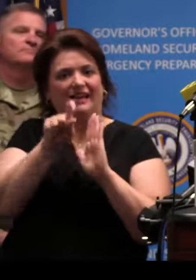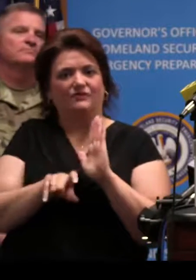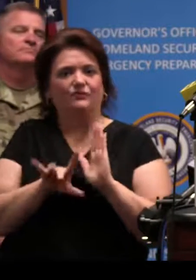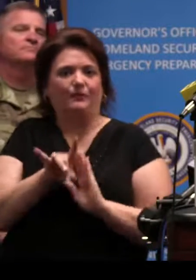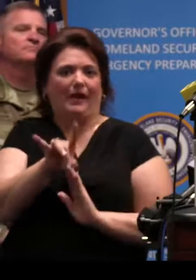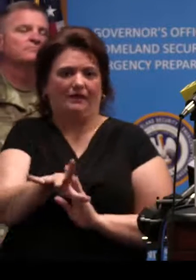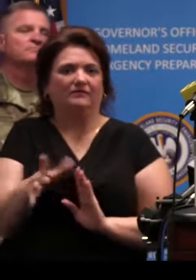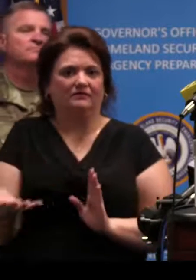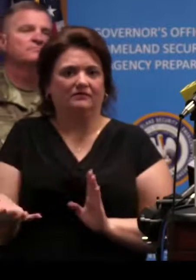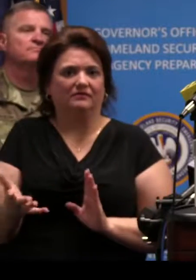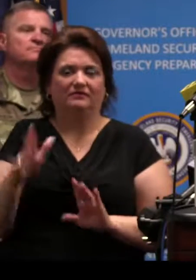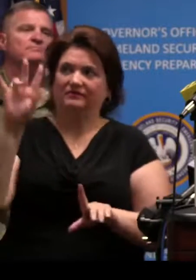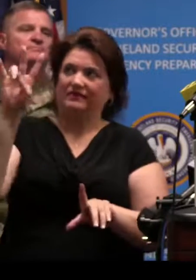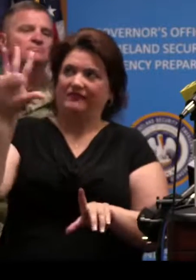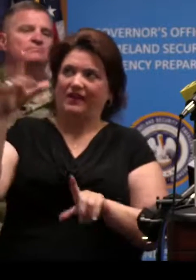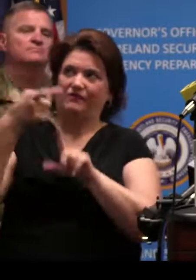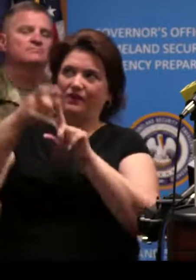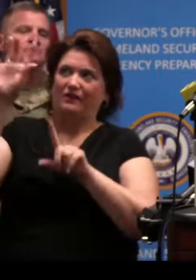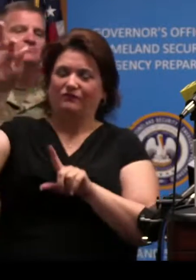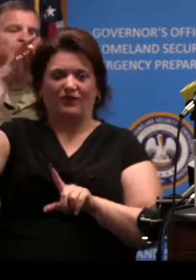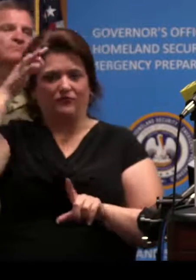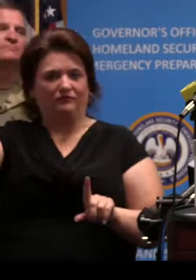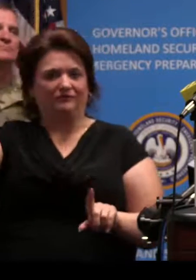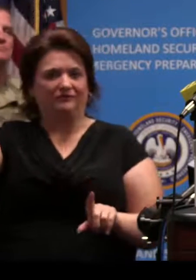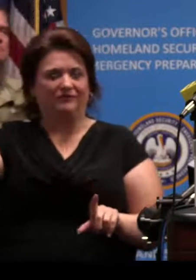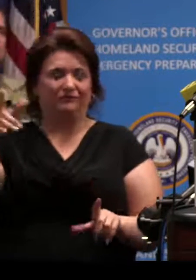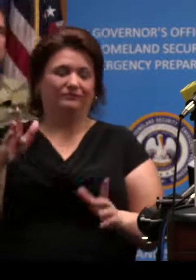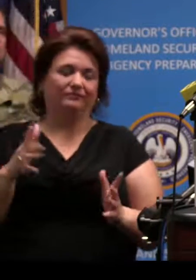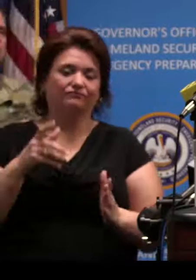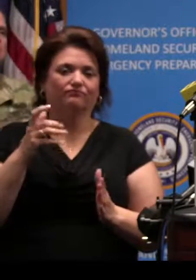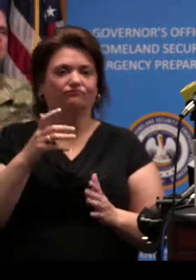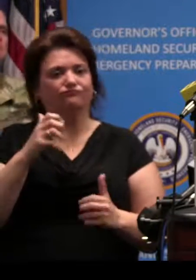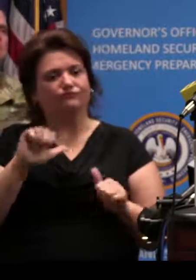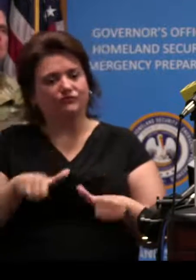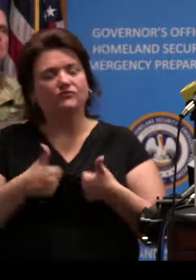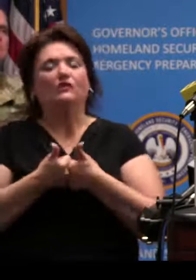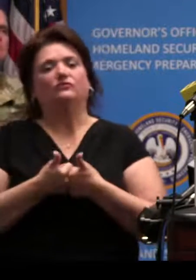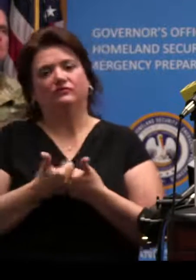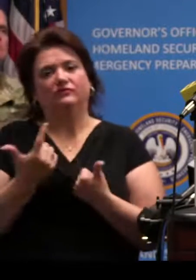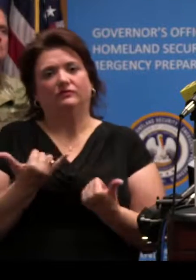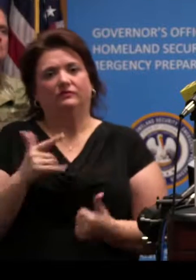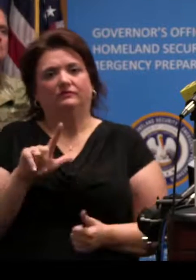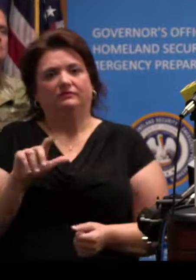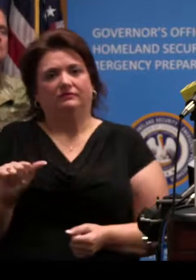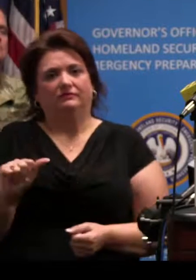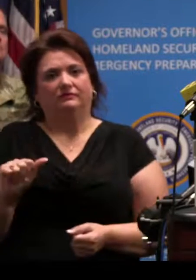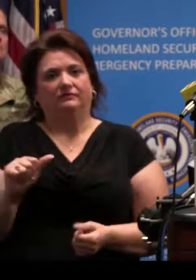challenge in louisiana but I do want to thank the administrator because they're